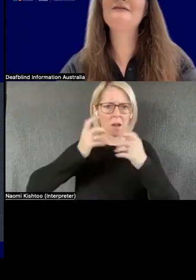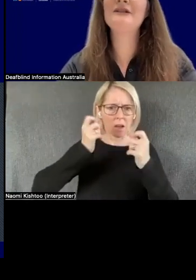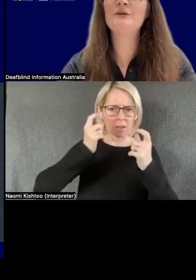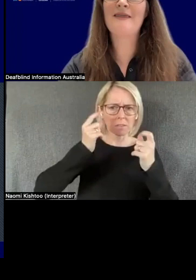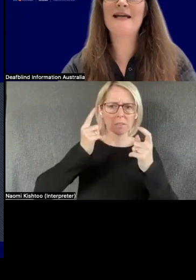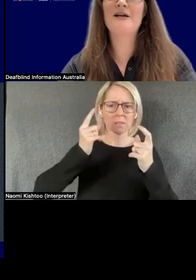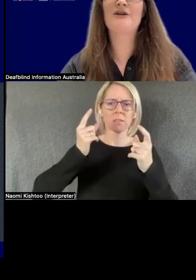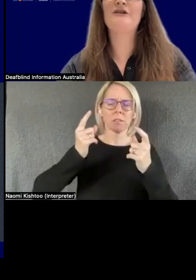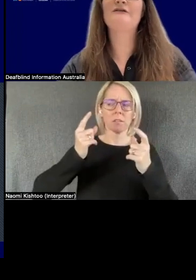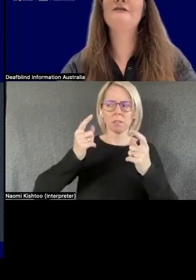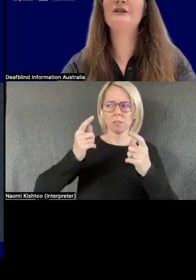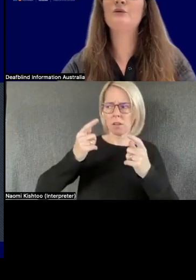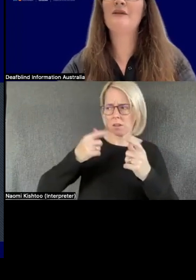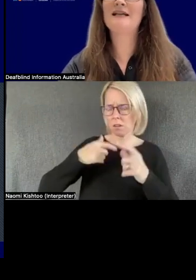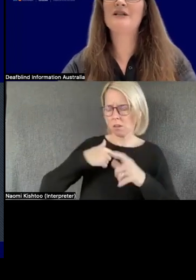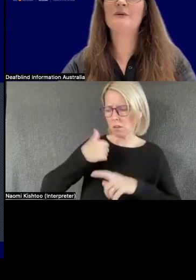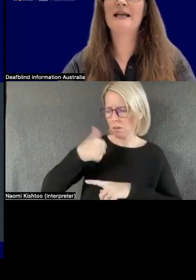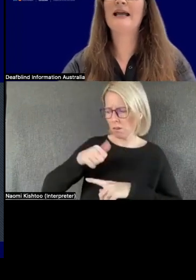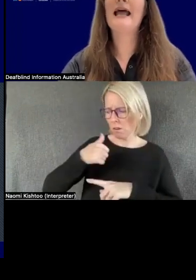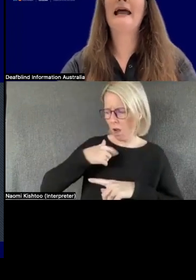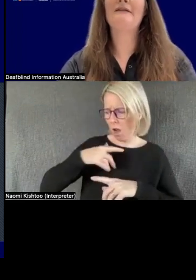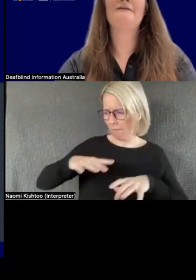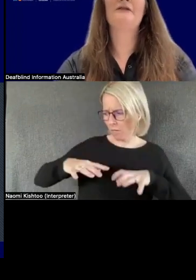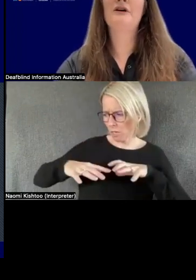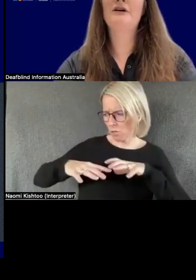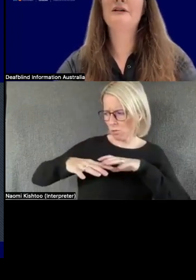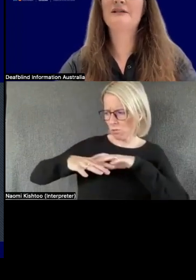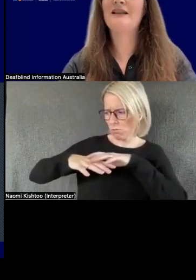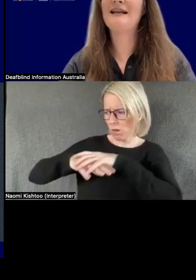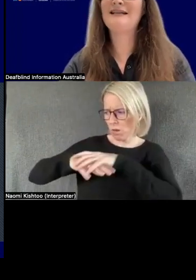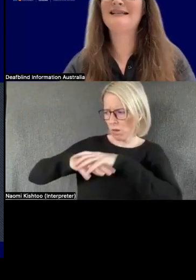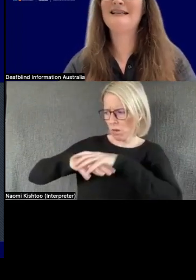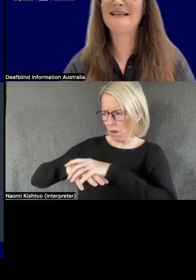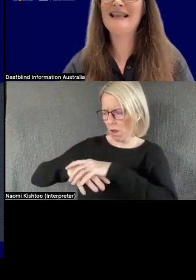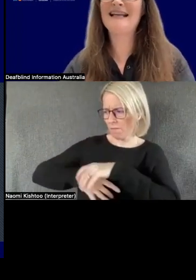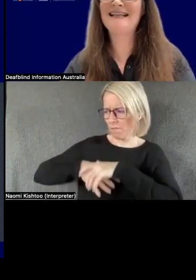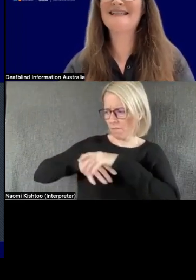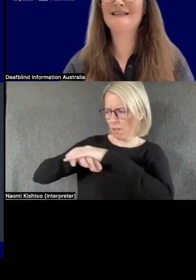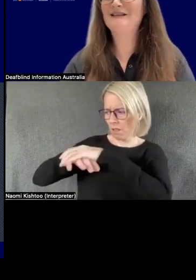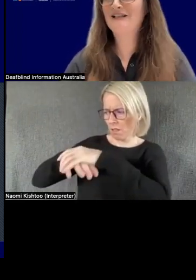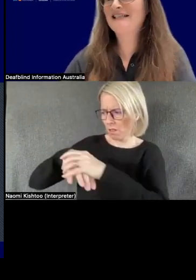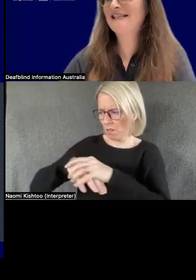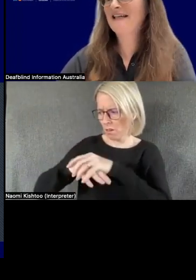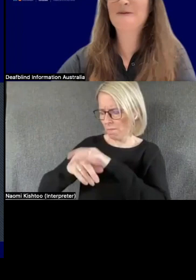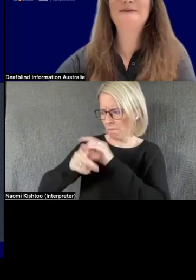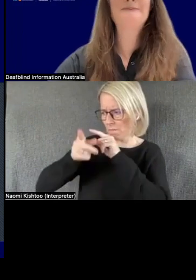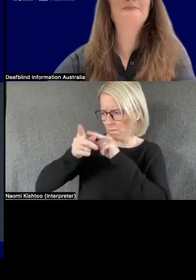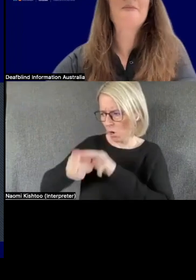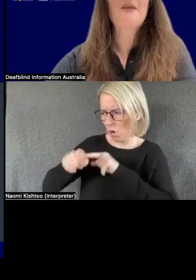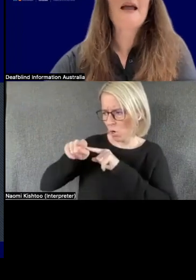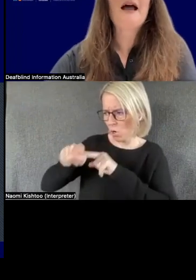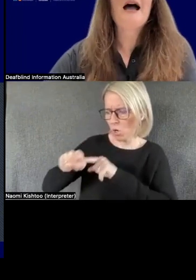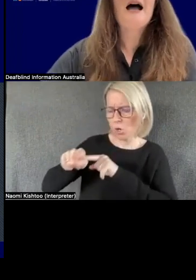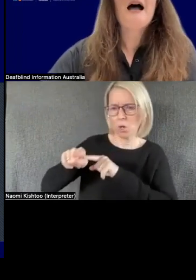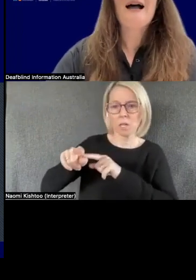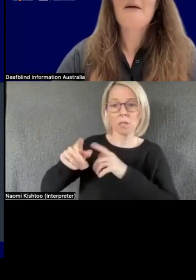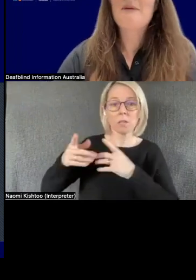feel where they go, feel what they’re doing and follow”, so that is a learned skill.